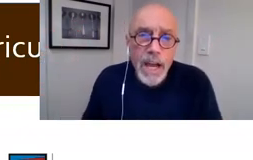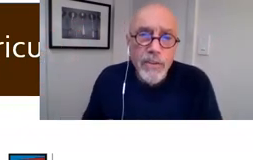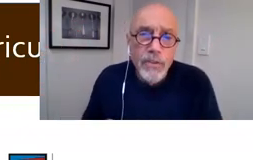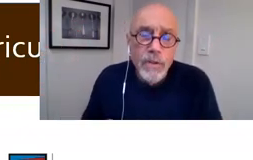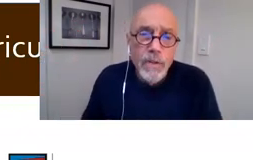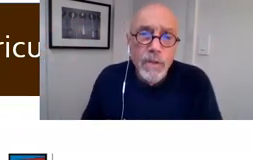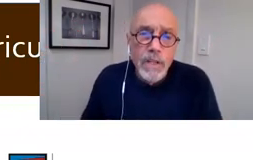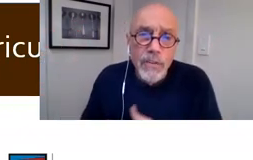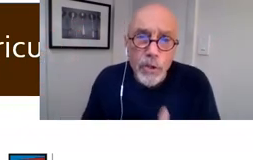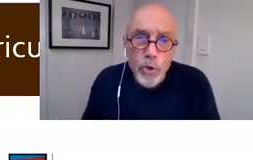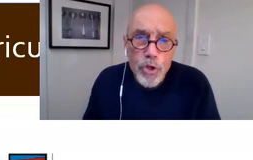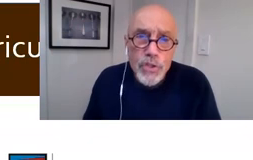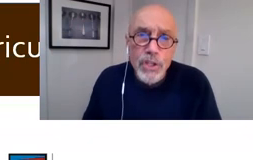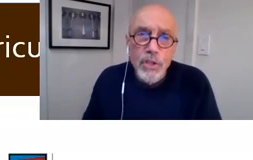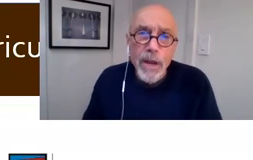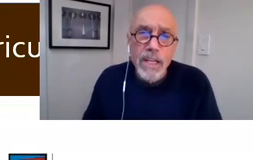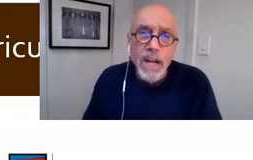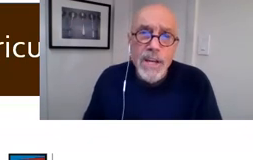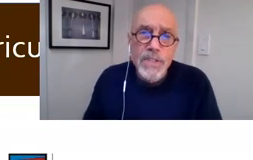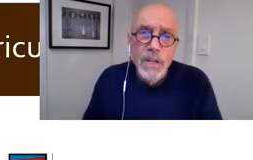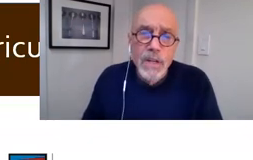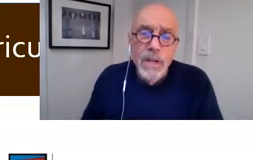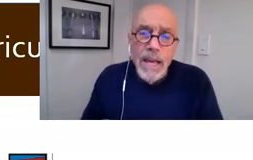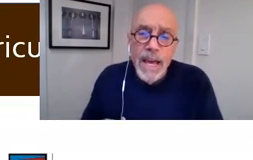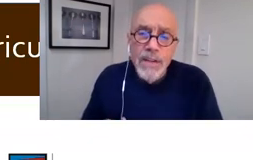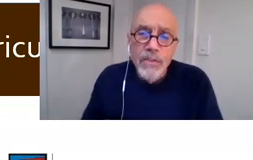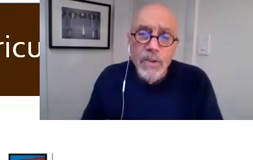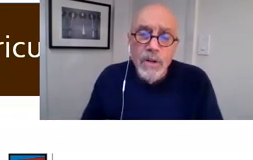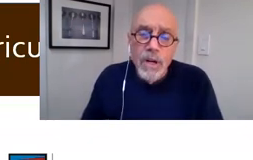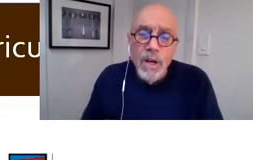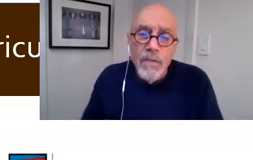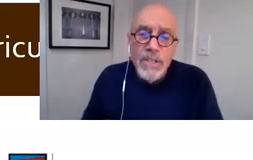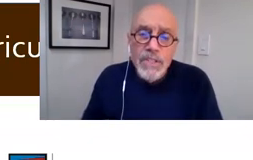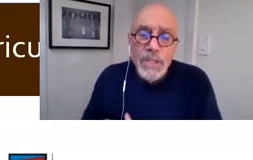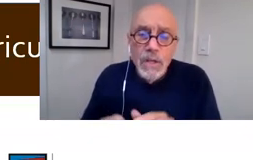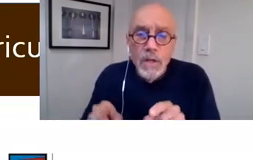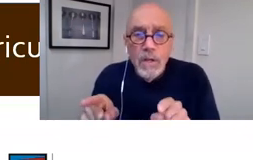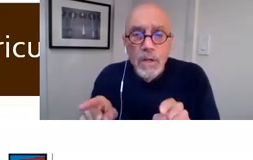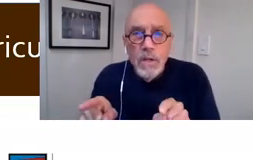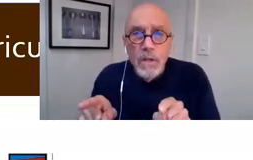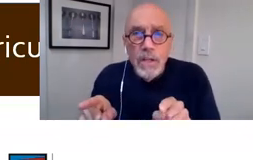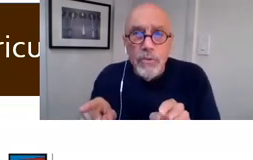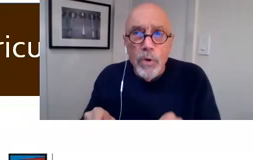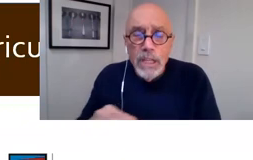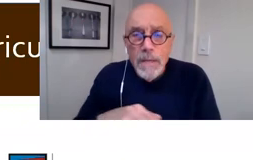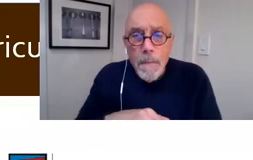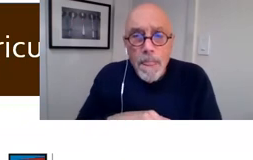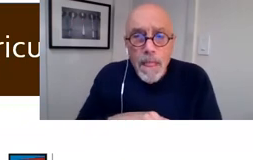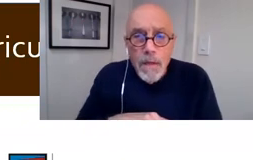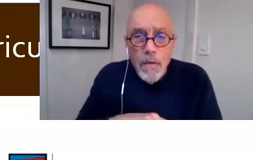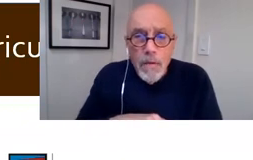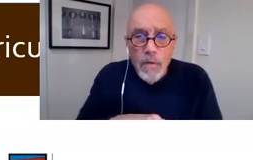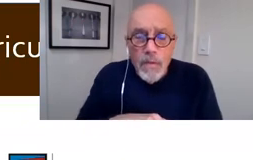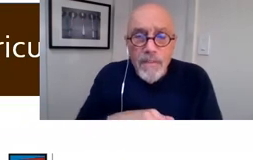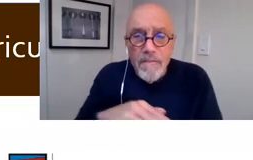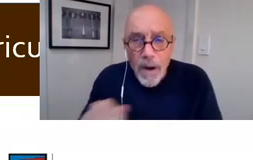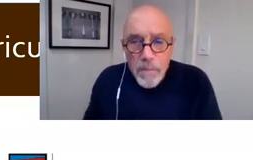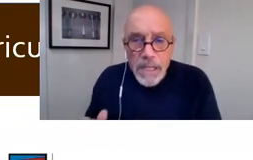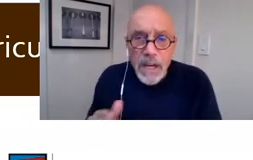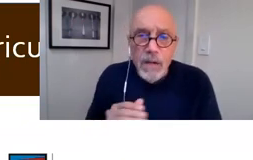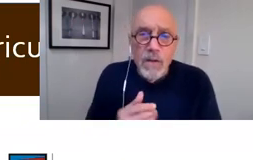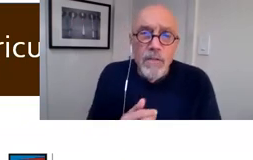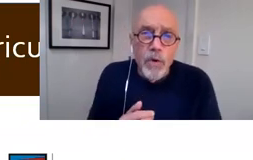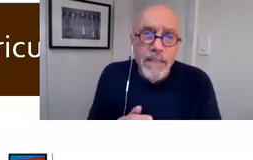recognize, institutions that you recognize, and this is really the very beginning of what